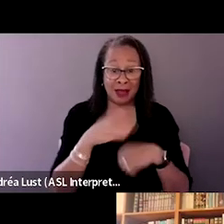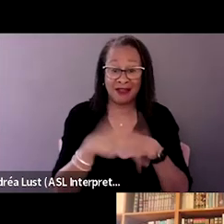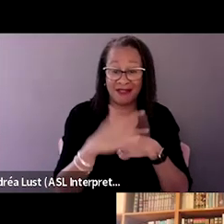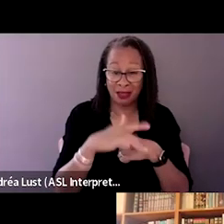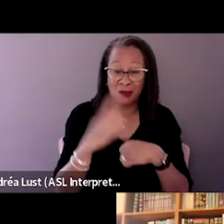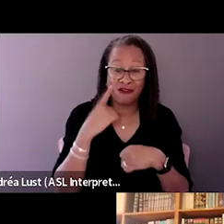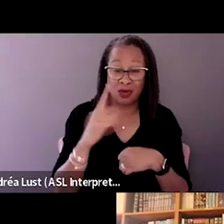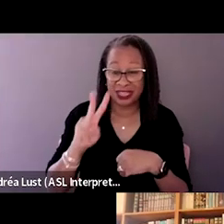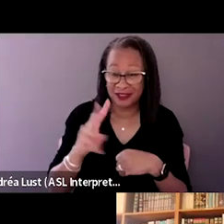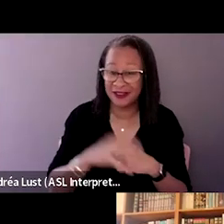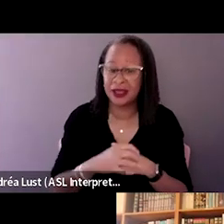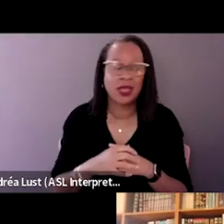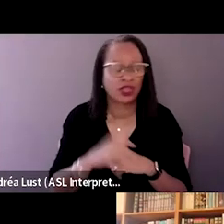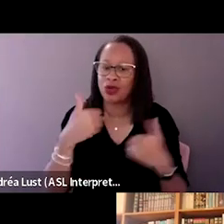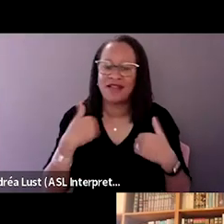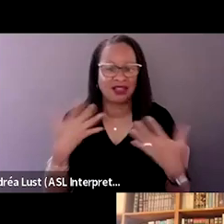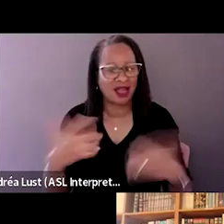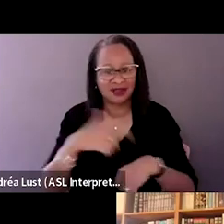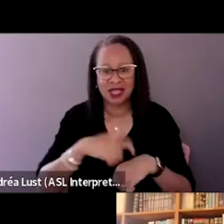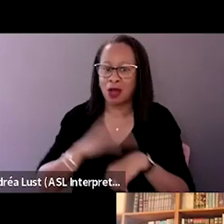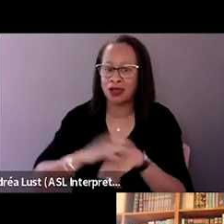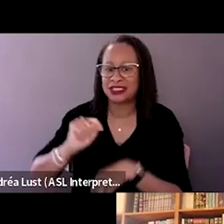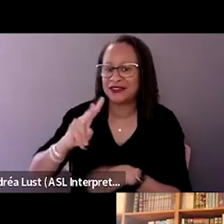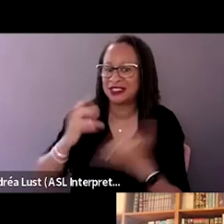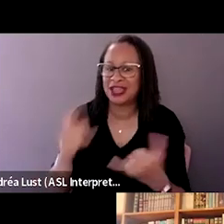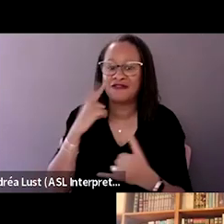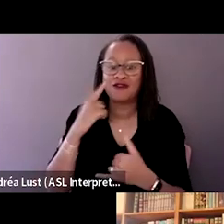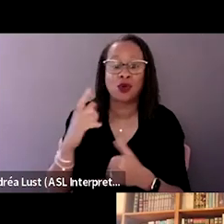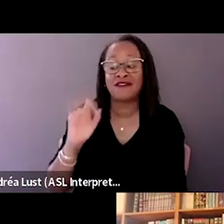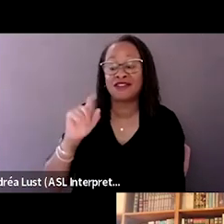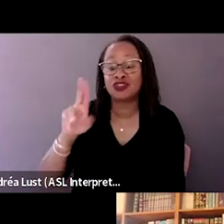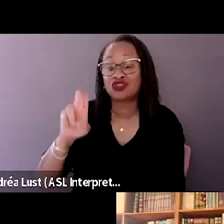for feature length documentaries and for storytelling documentaries.